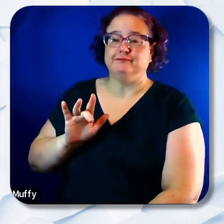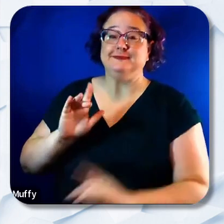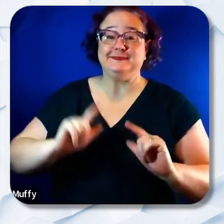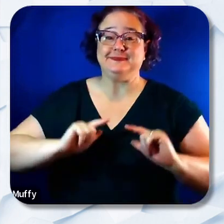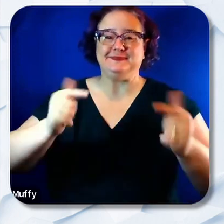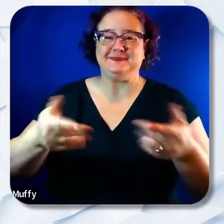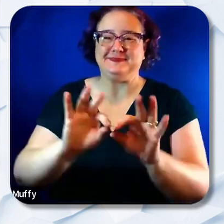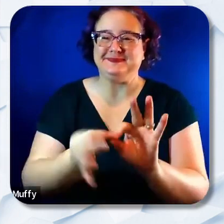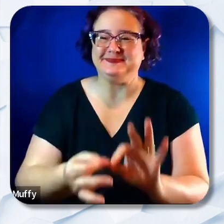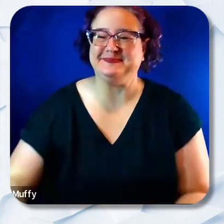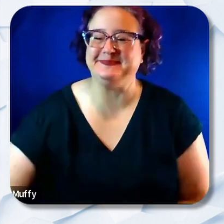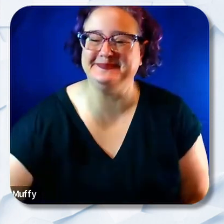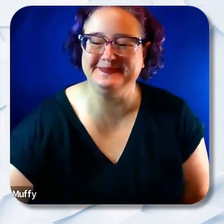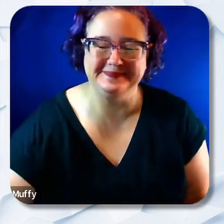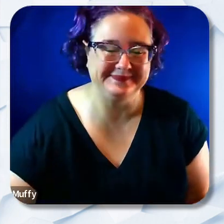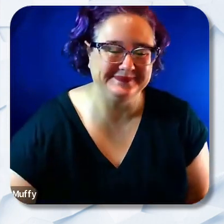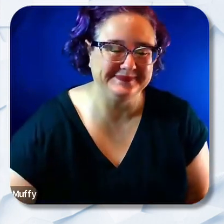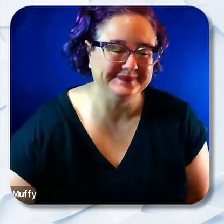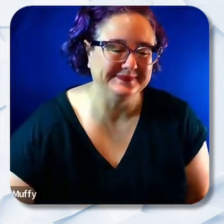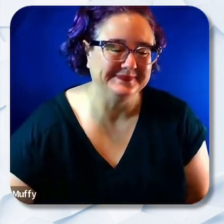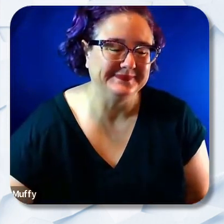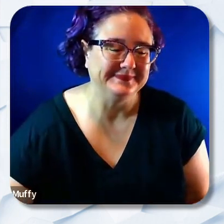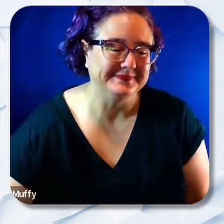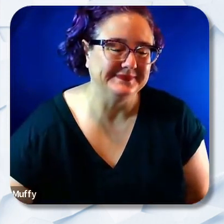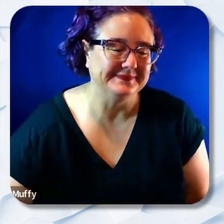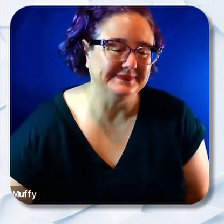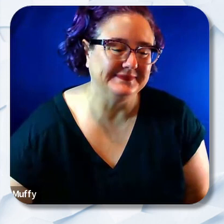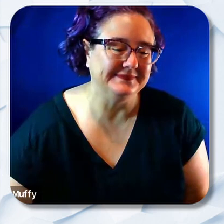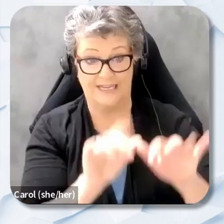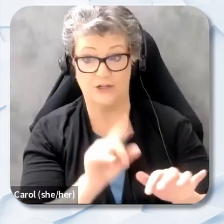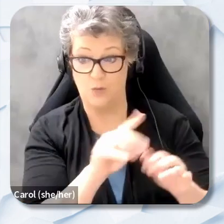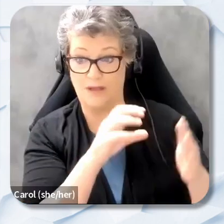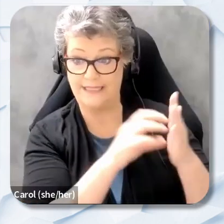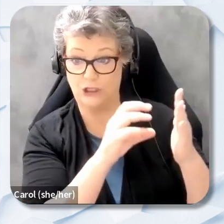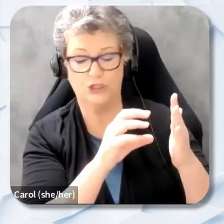Please note that any EEF expenditures entered in one section should not be reentered in